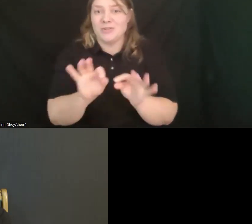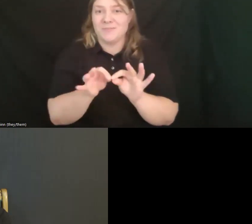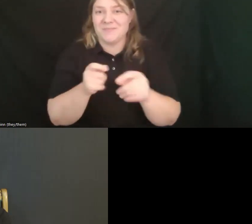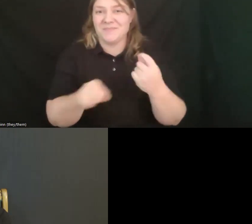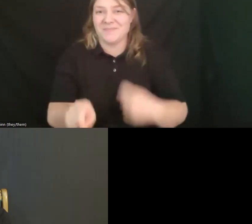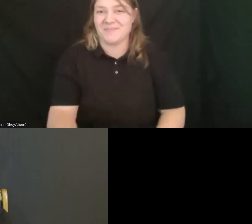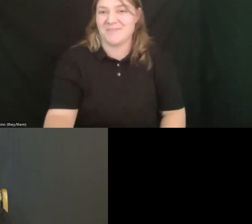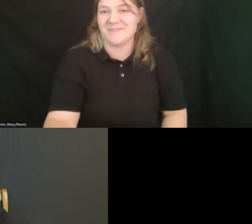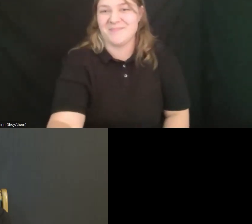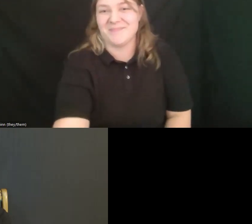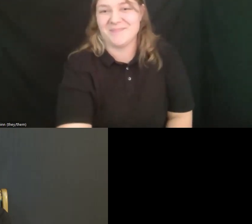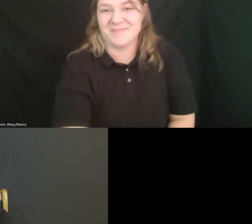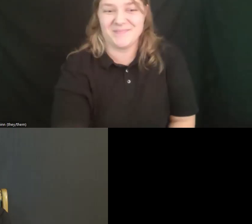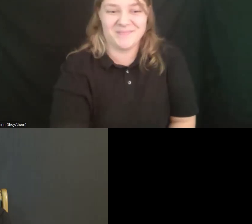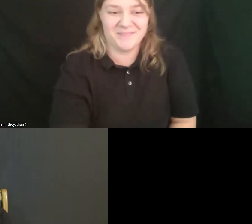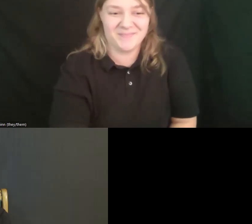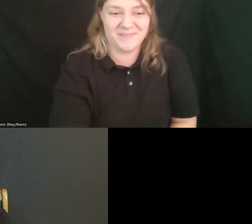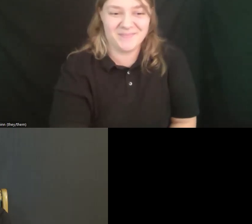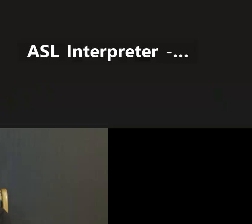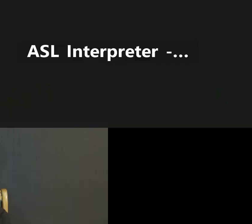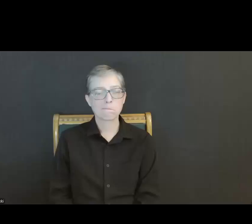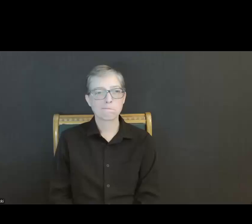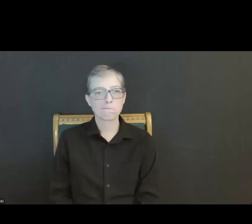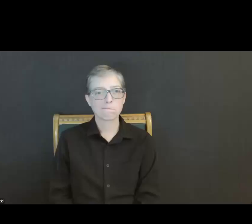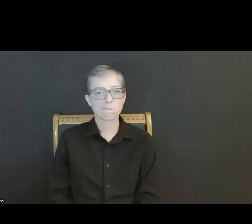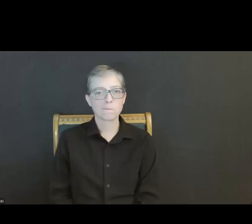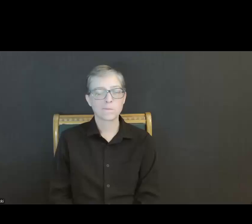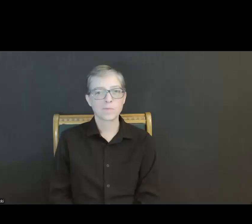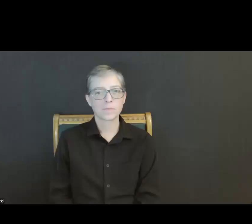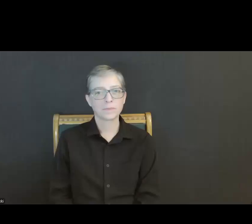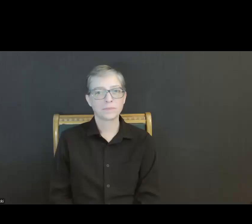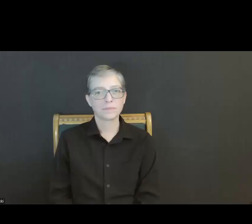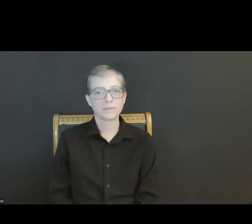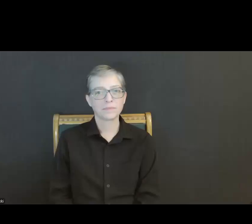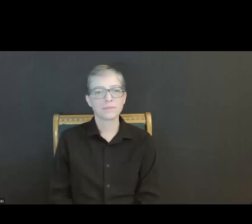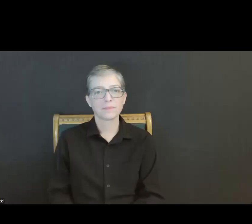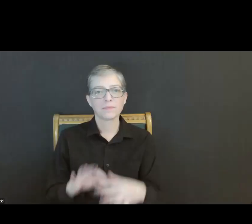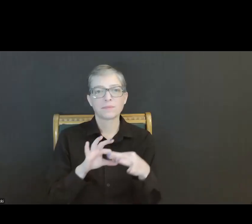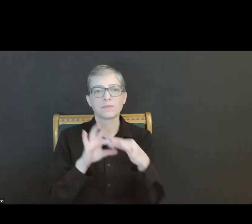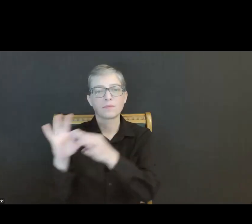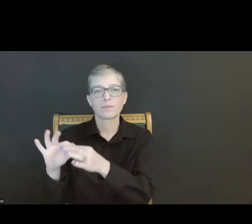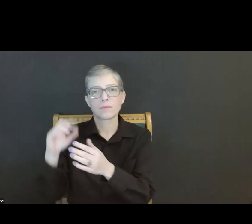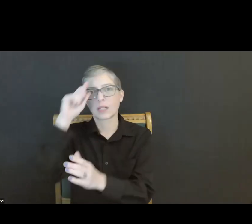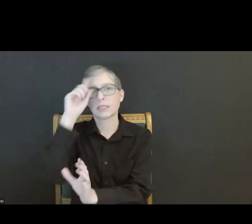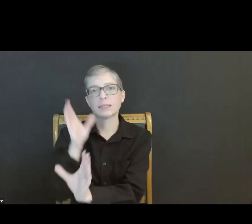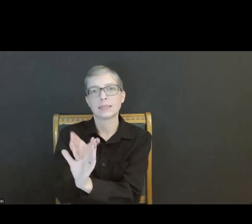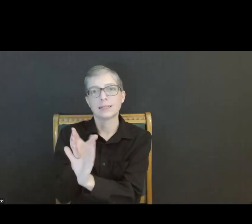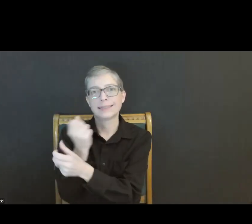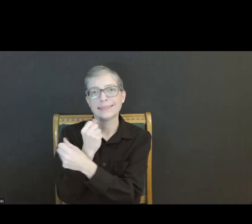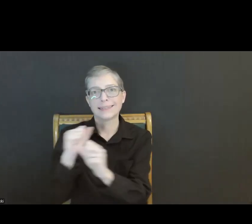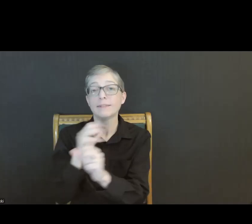one thing y'all one thing okay so in relation to psychological safety and inclusion what is